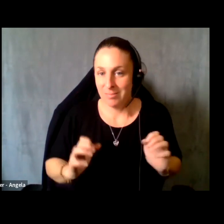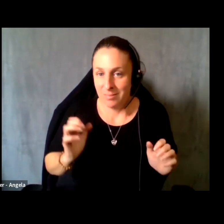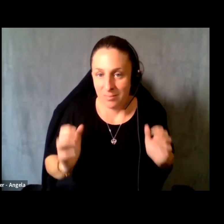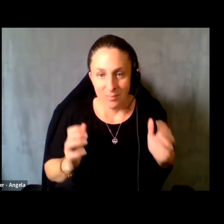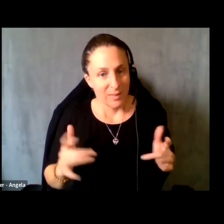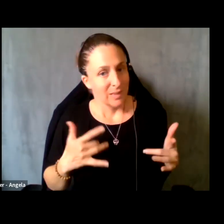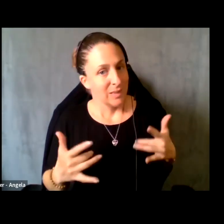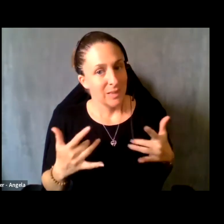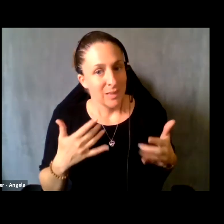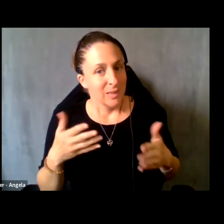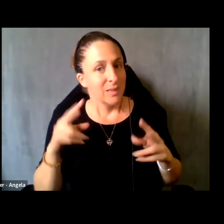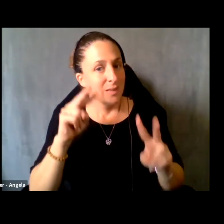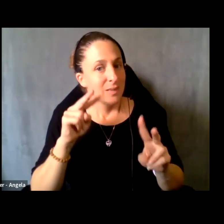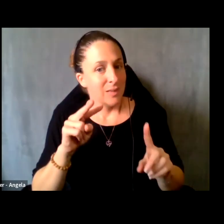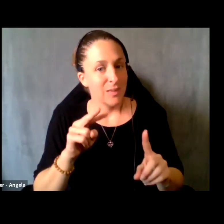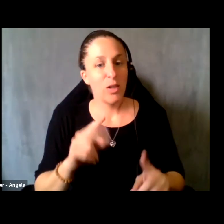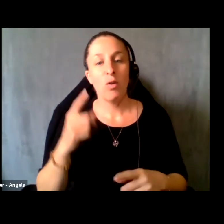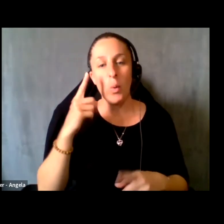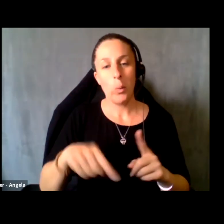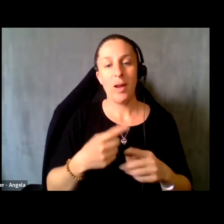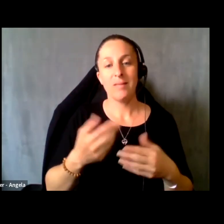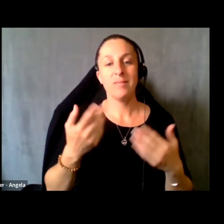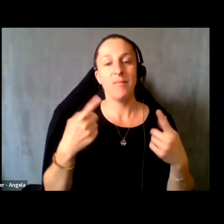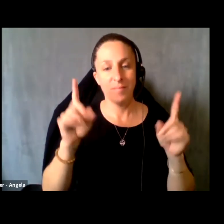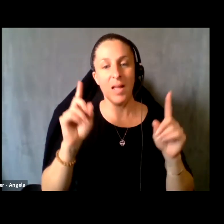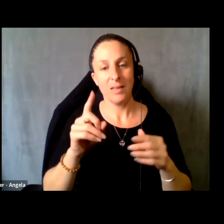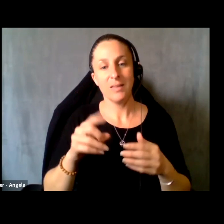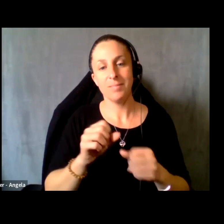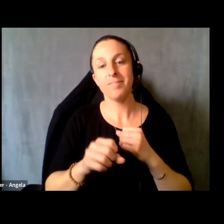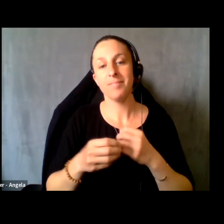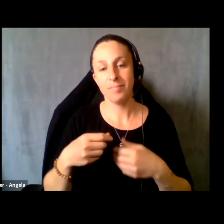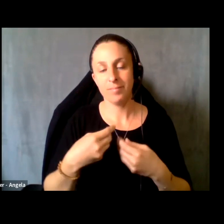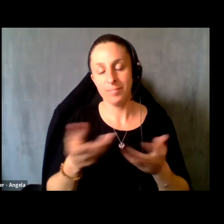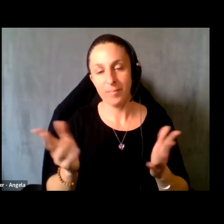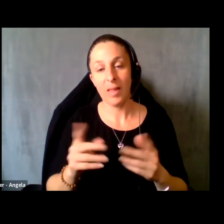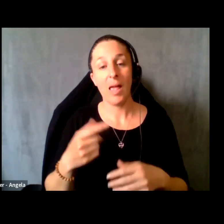they're finally published. But I think they will provide some valuable insights that can